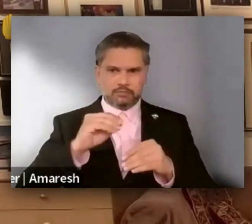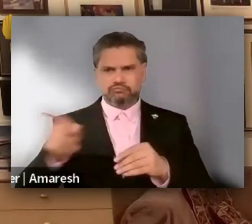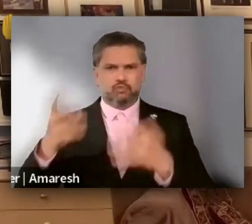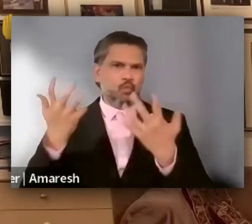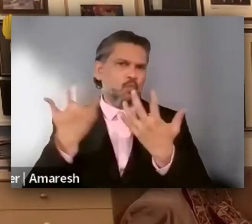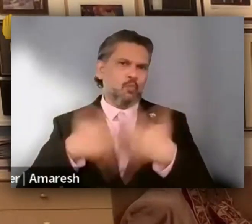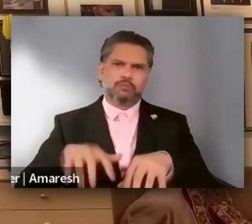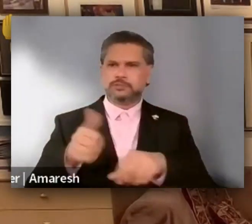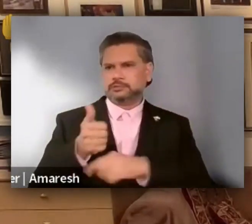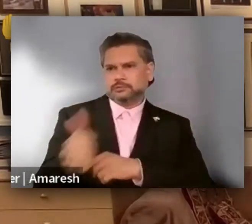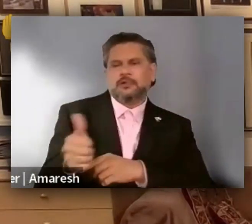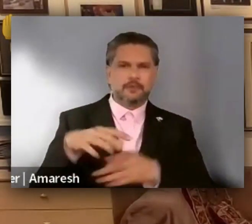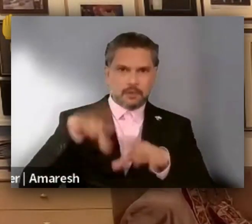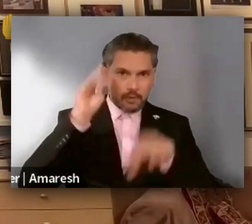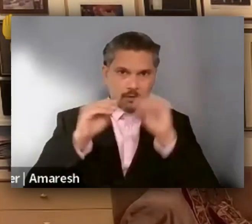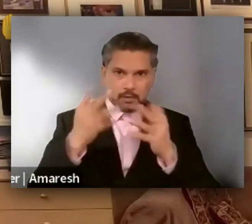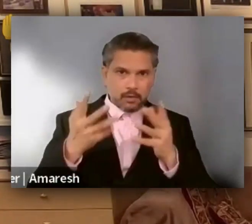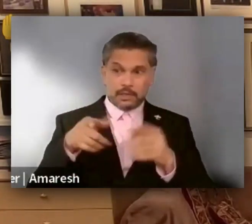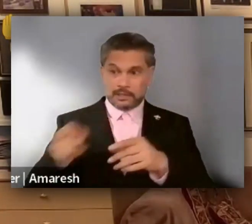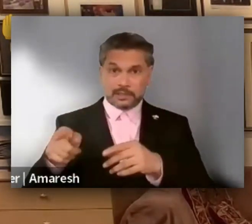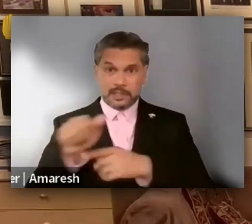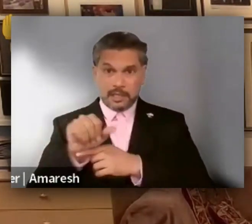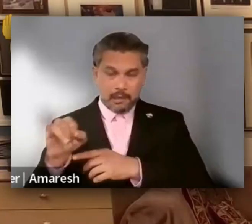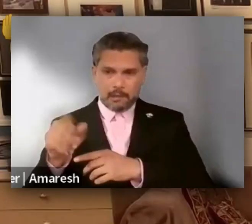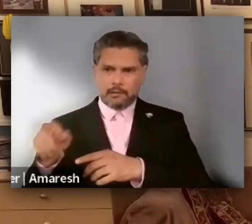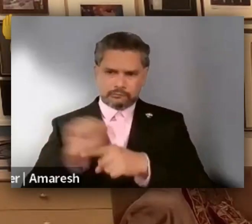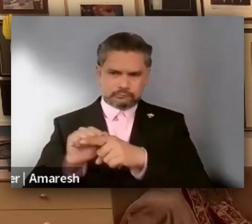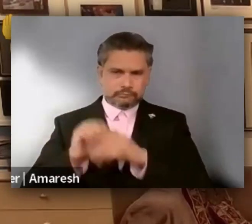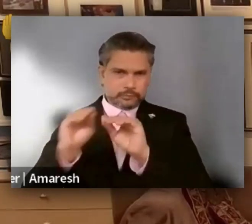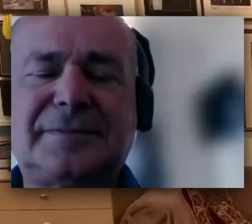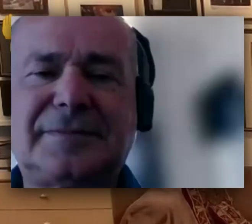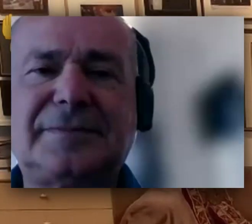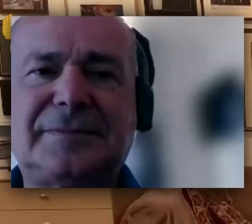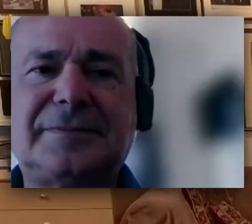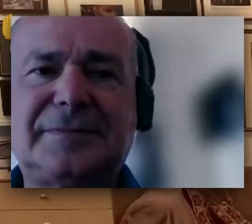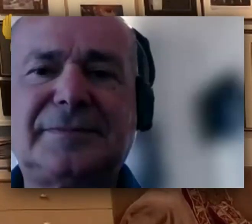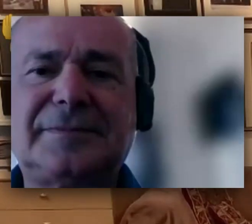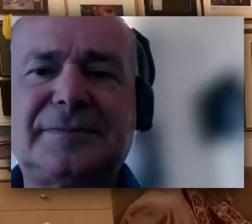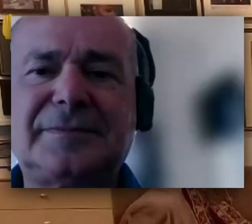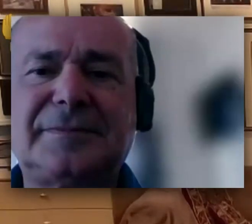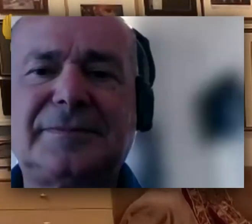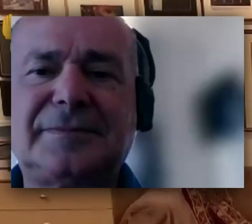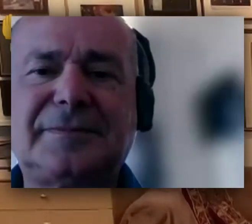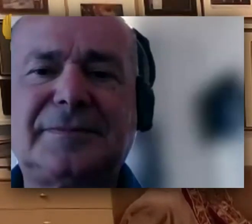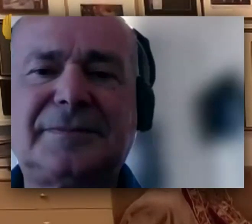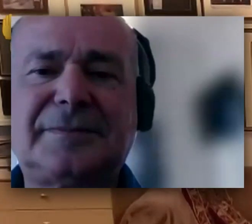the large language models are trained very deliberately and then after training are used to